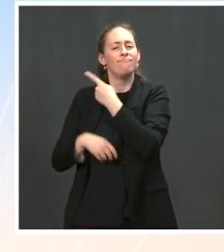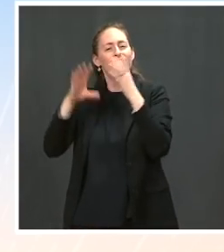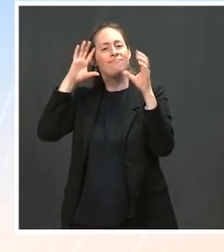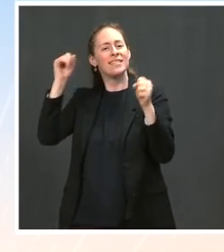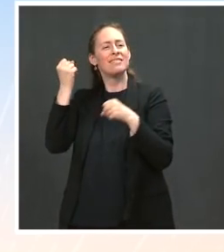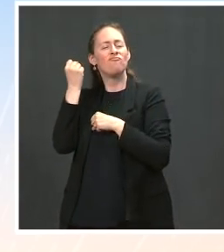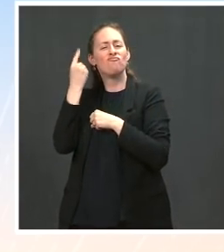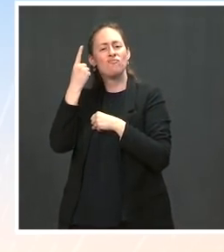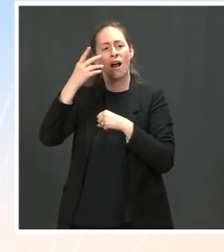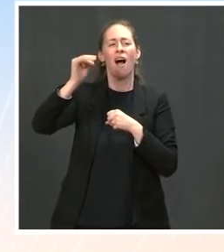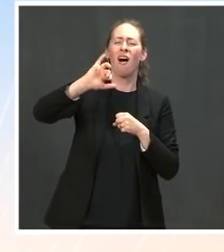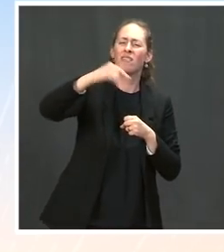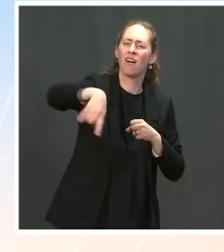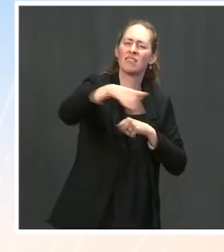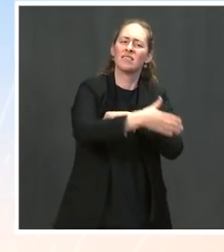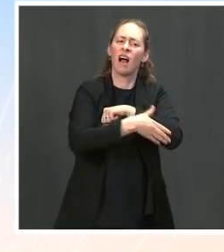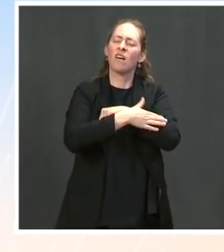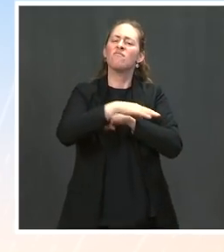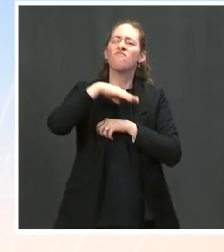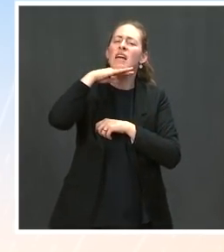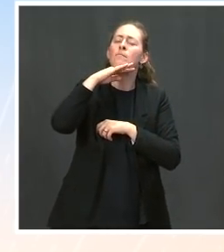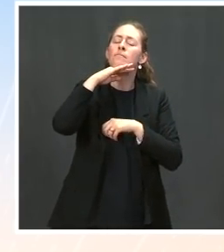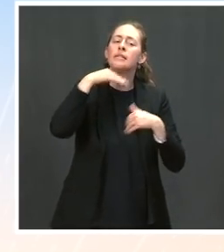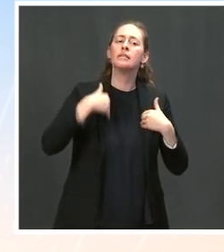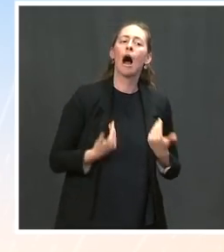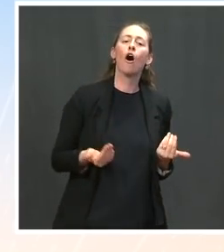who are tired of seeing one person